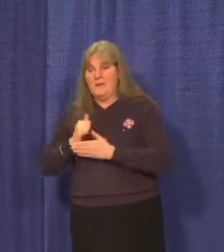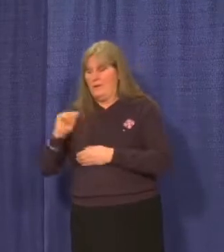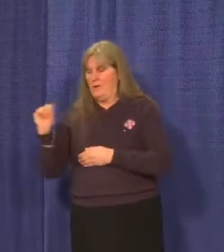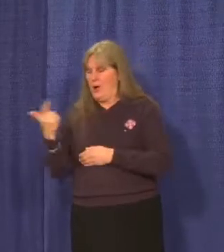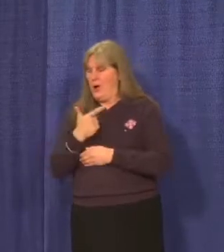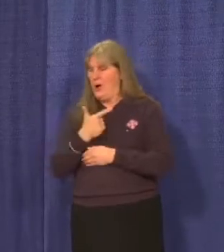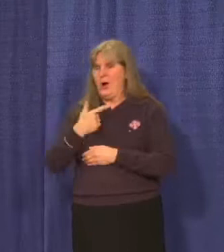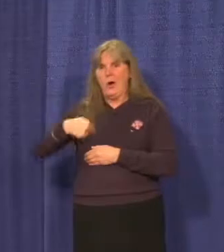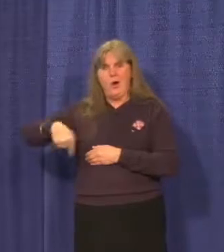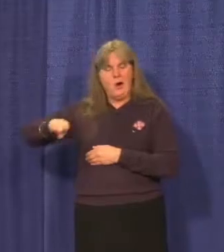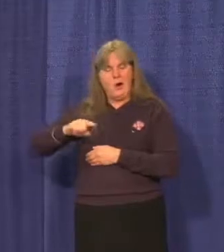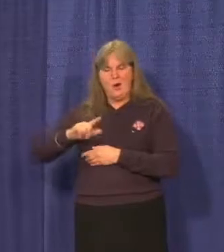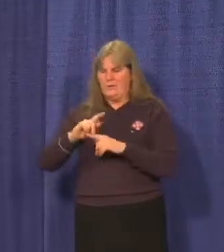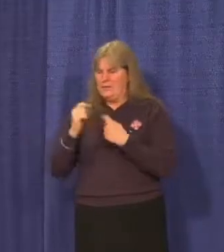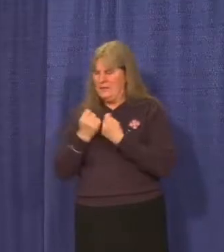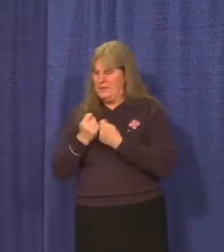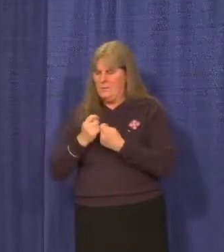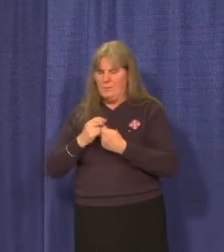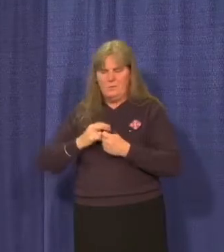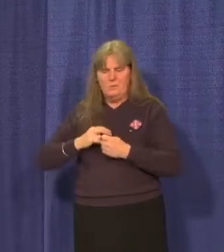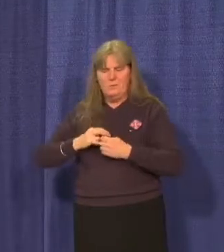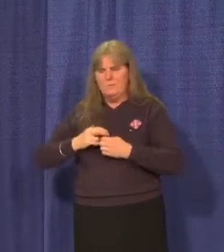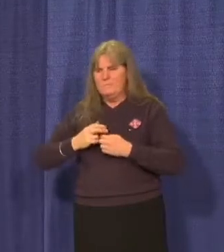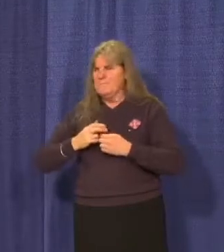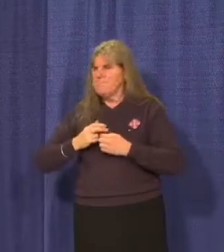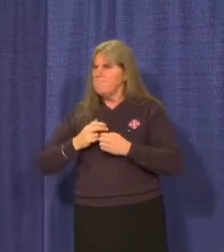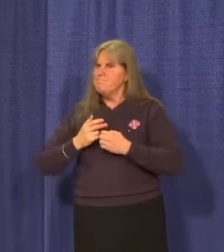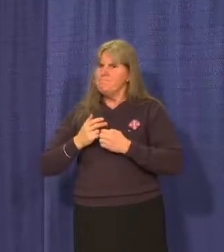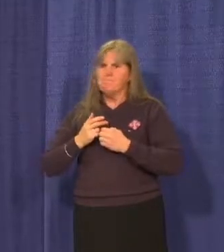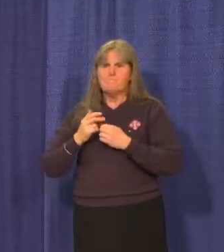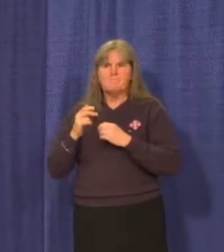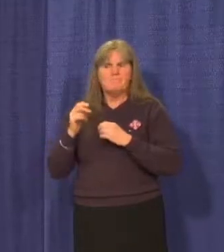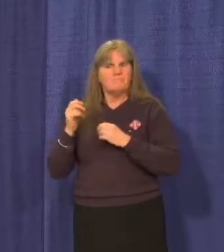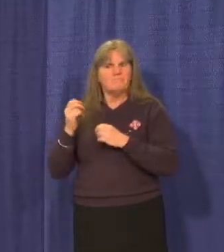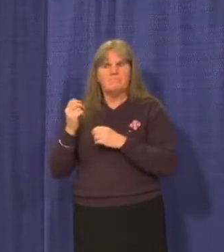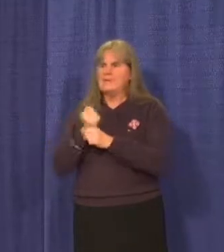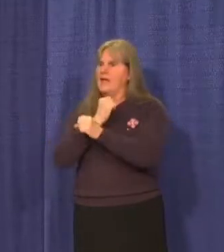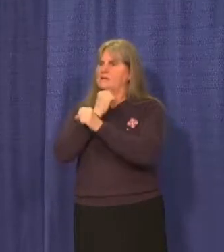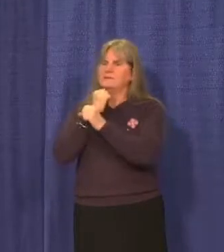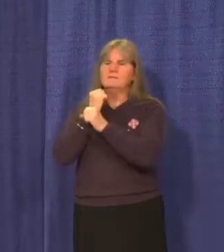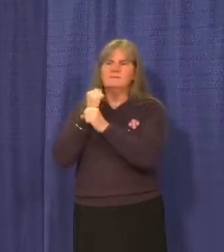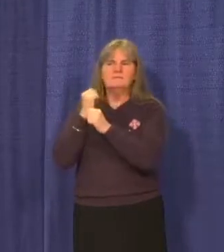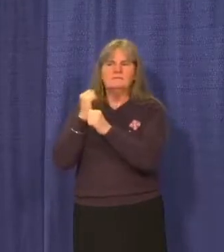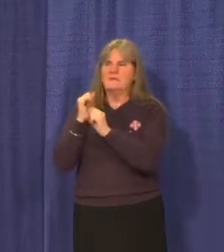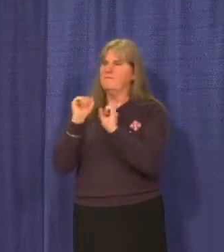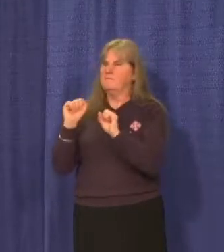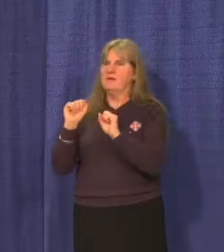across Canada will not have the ability to get these vaccines in people's arms as quickly and